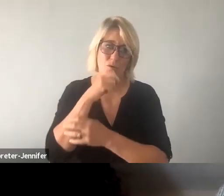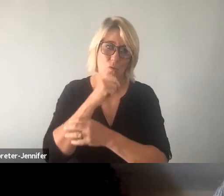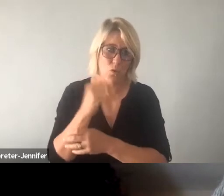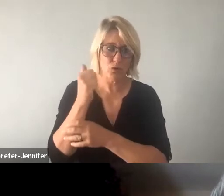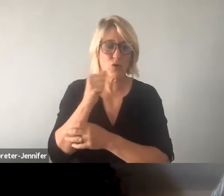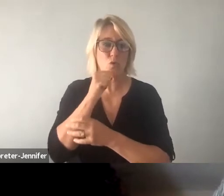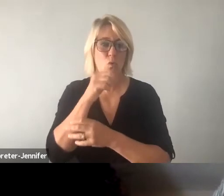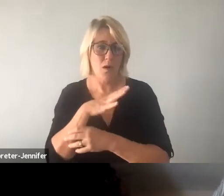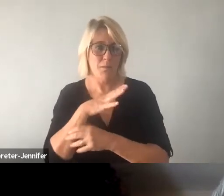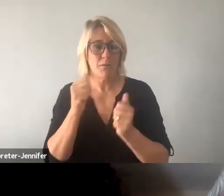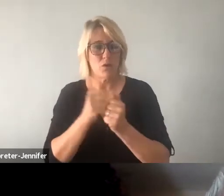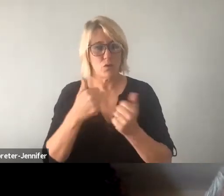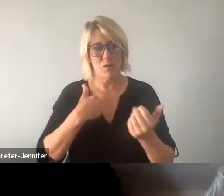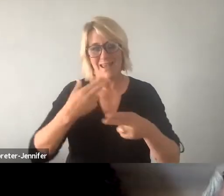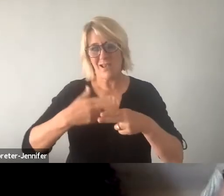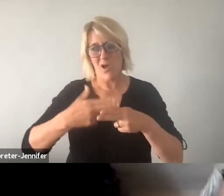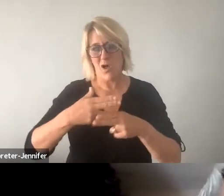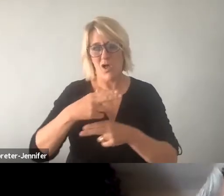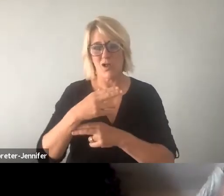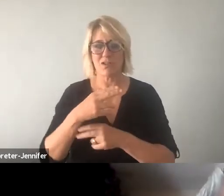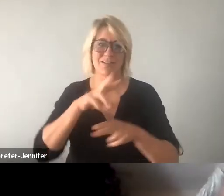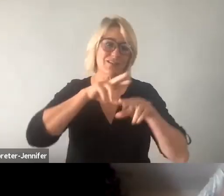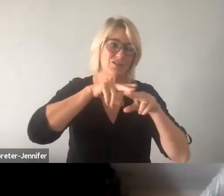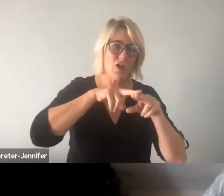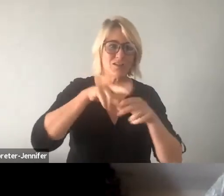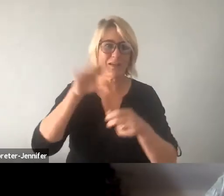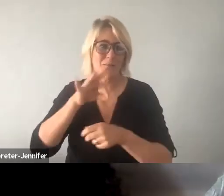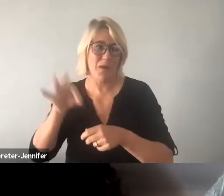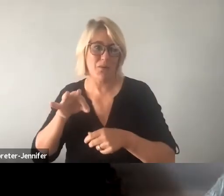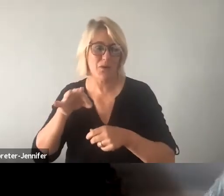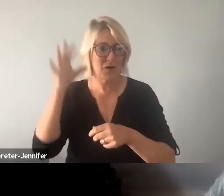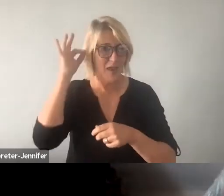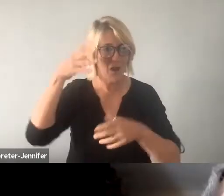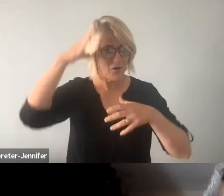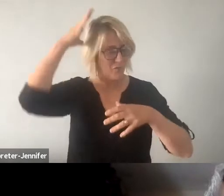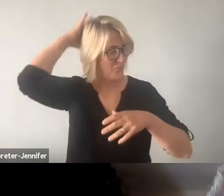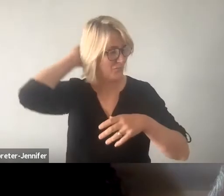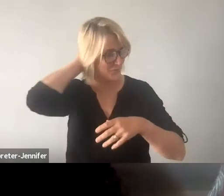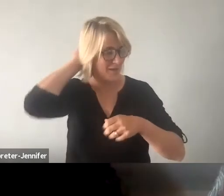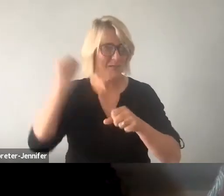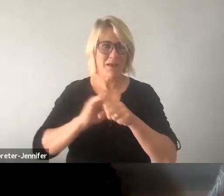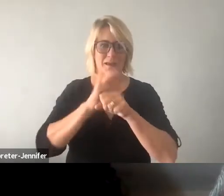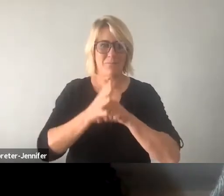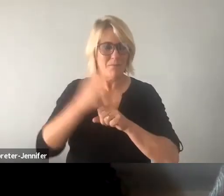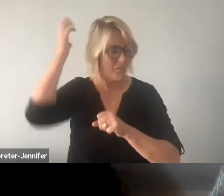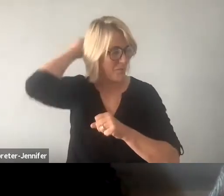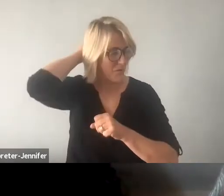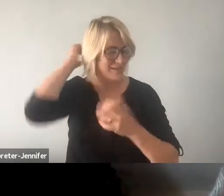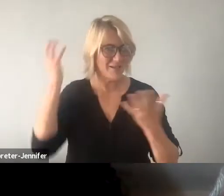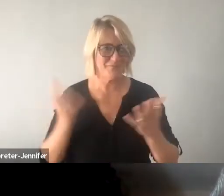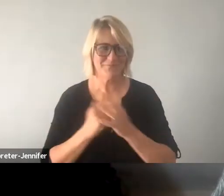Horton, I also work for mid Atlantic A